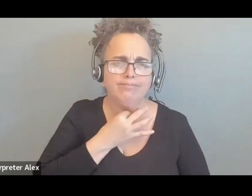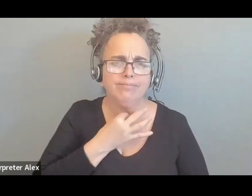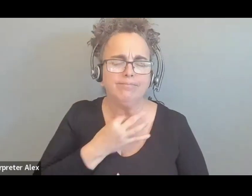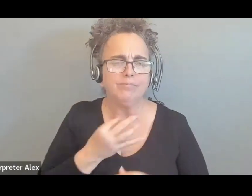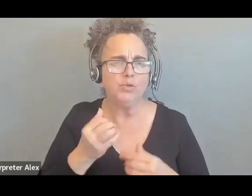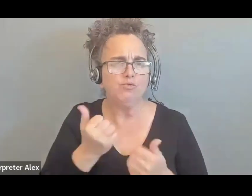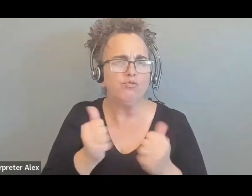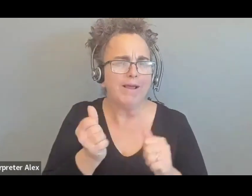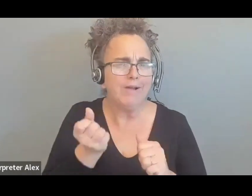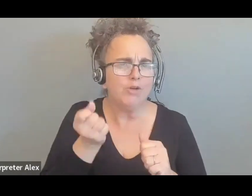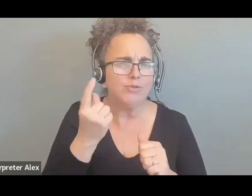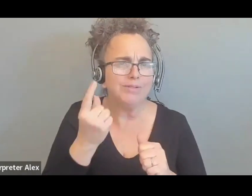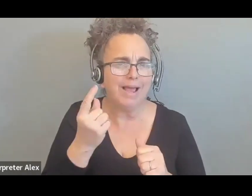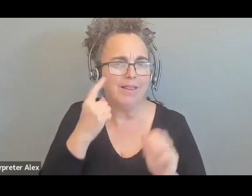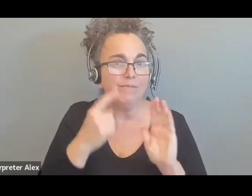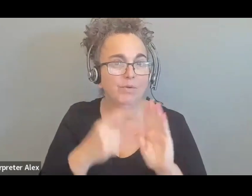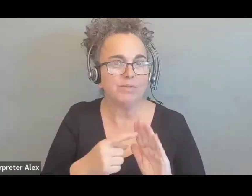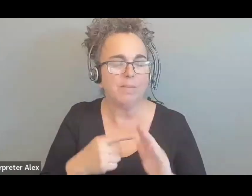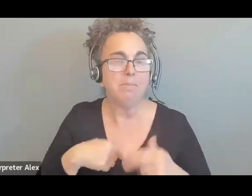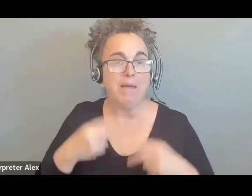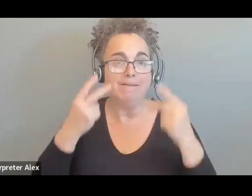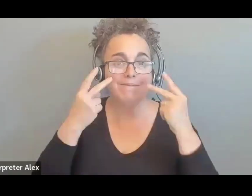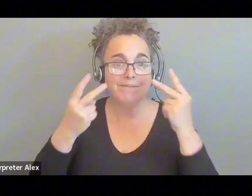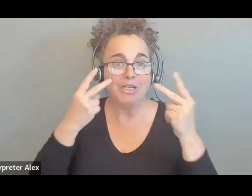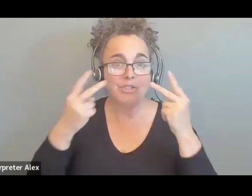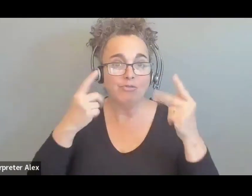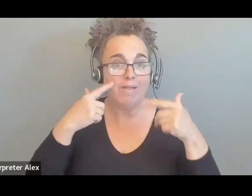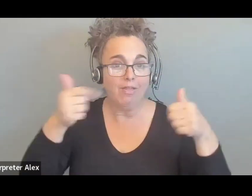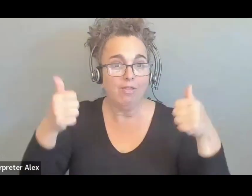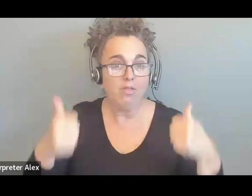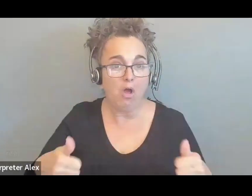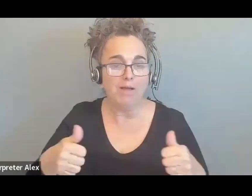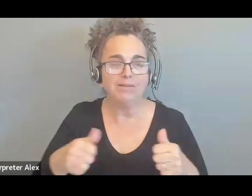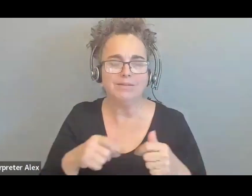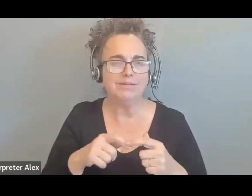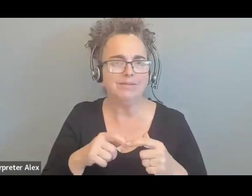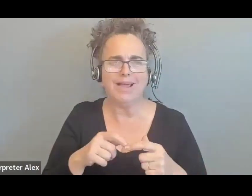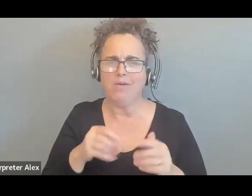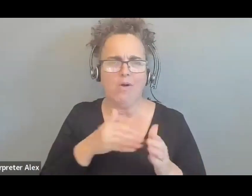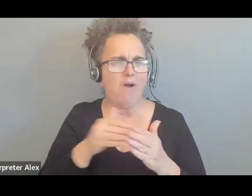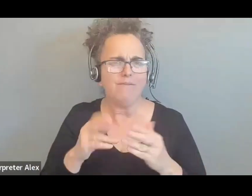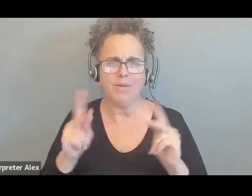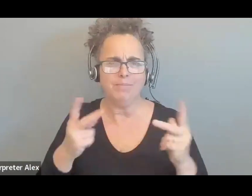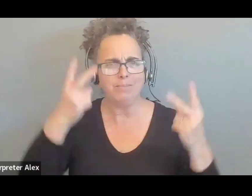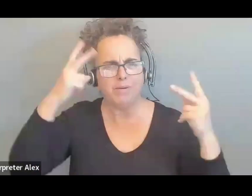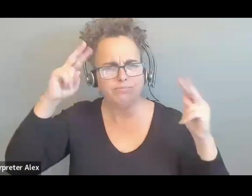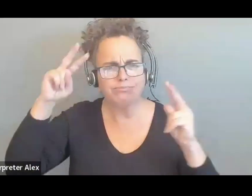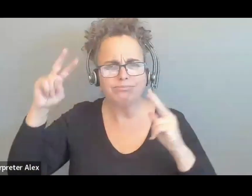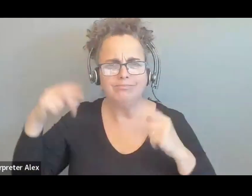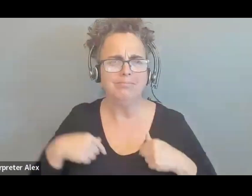through my vision loss and feeling deeply misunderstood by